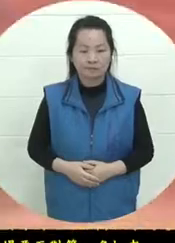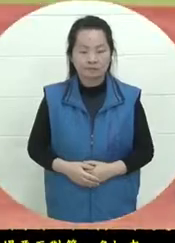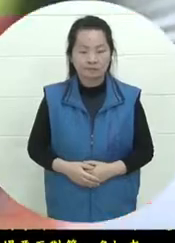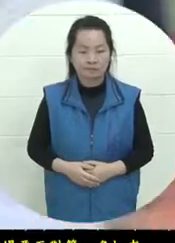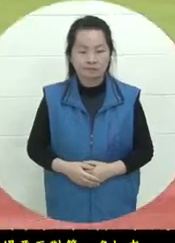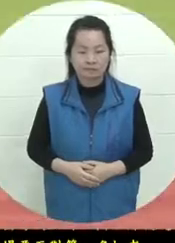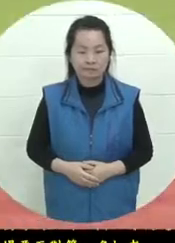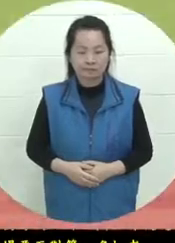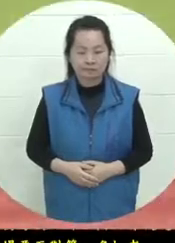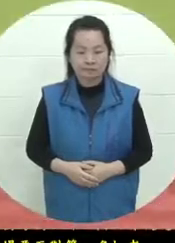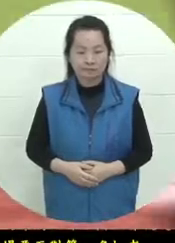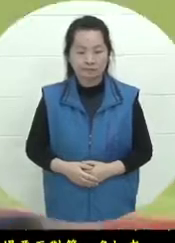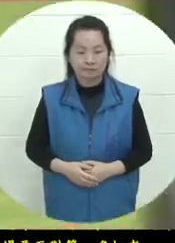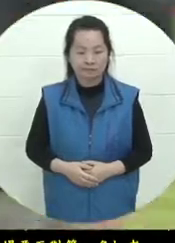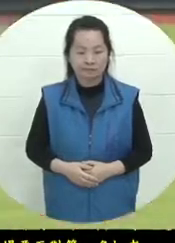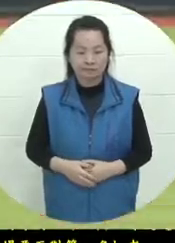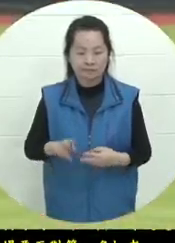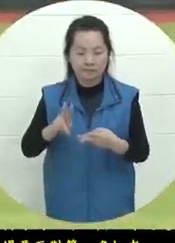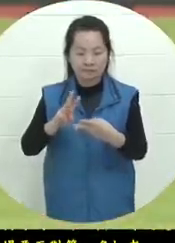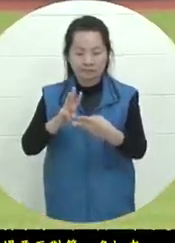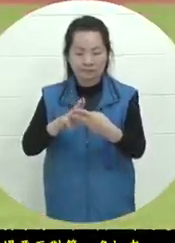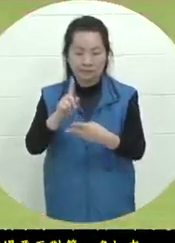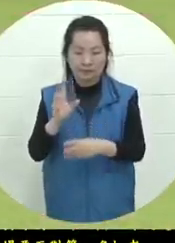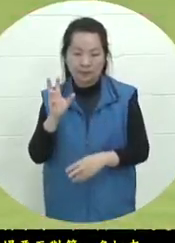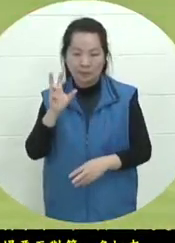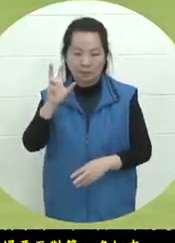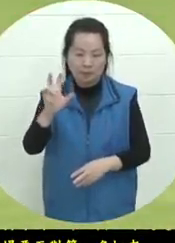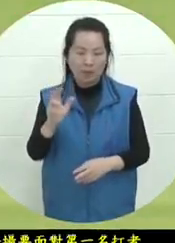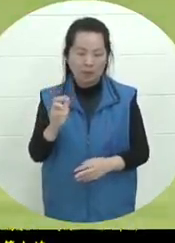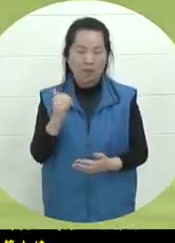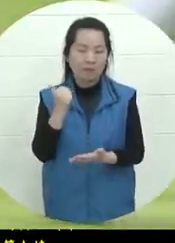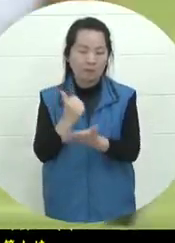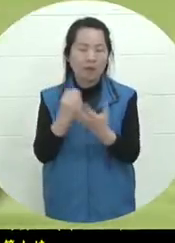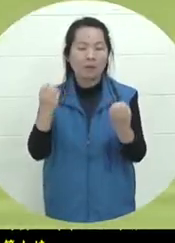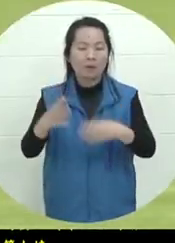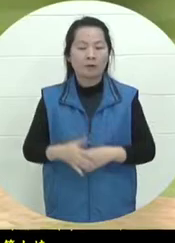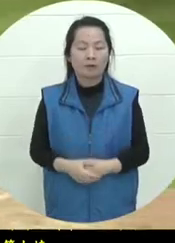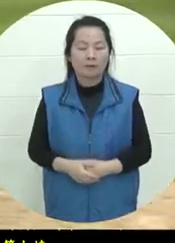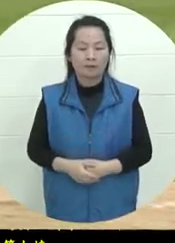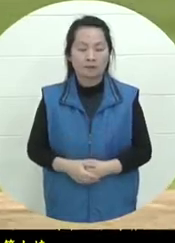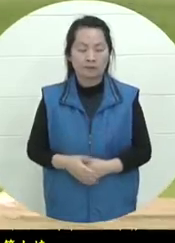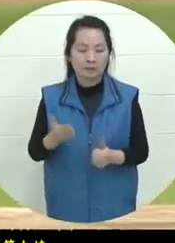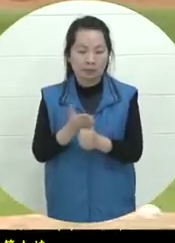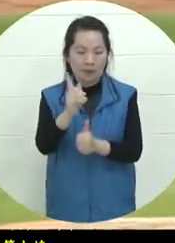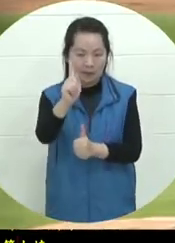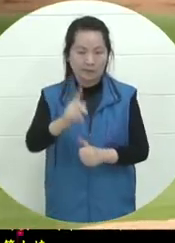There is no problem in passing the ball to first base. The injured comes on . After that, he also successfully got the first out and one out.